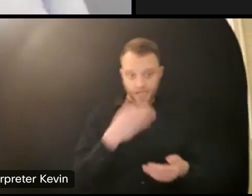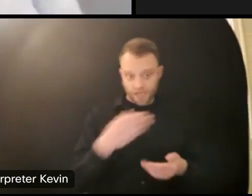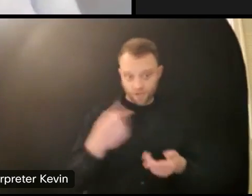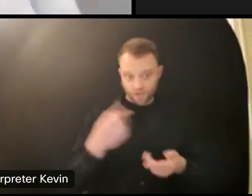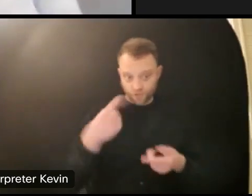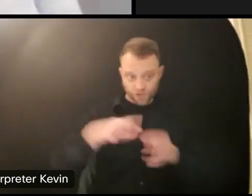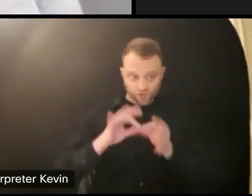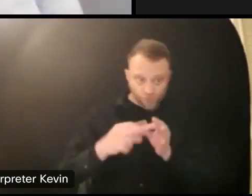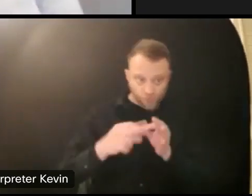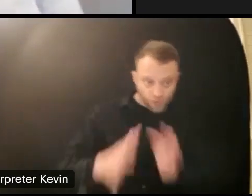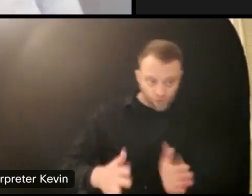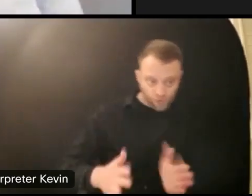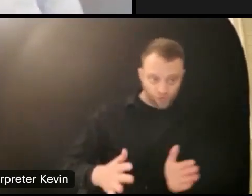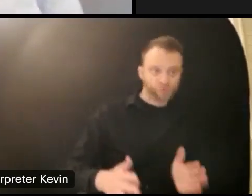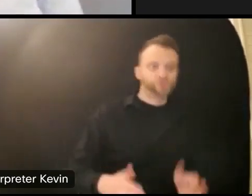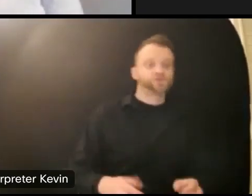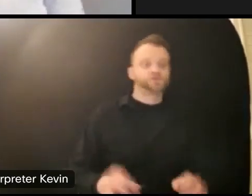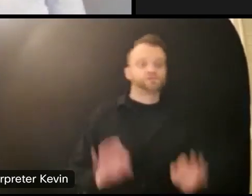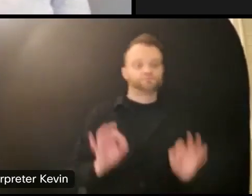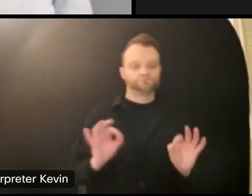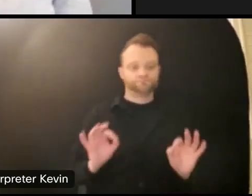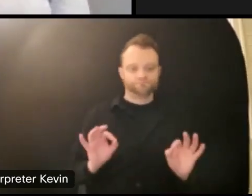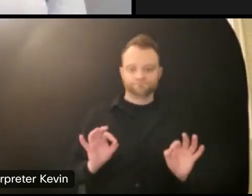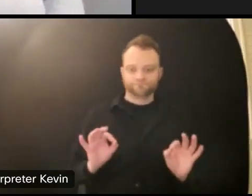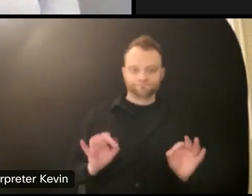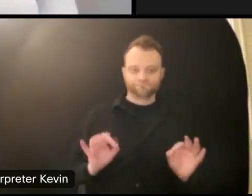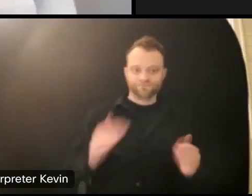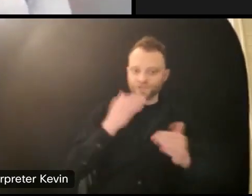(OANC) Thank you. Good night good night everyone.